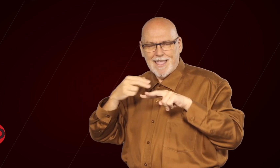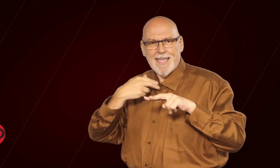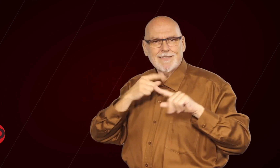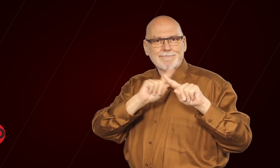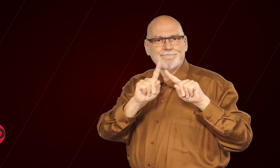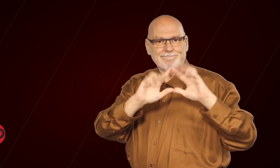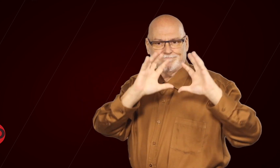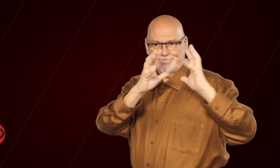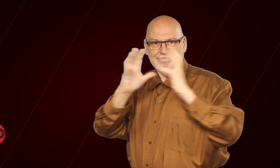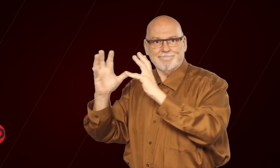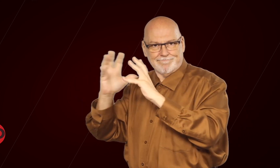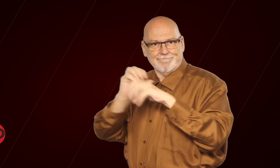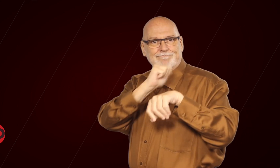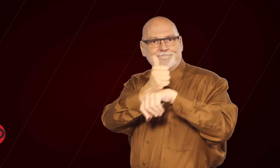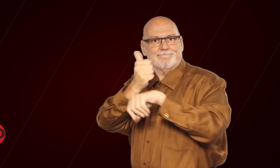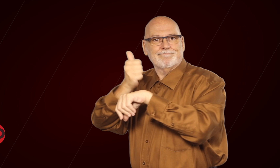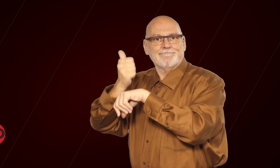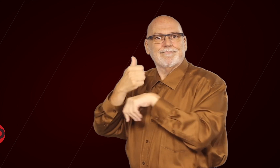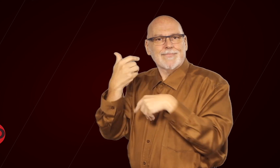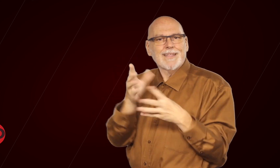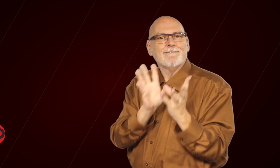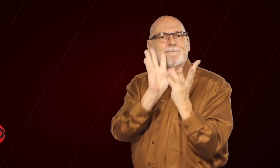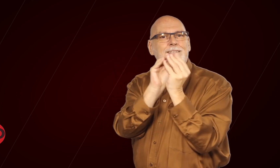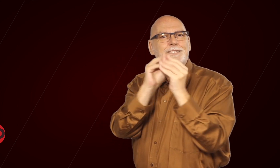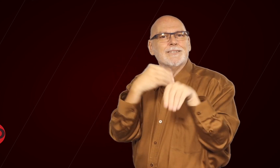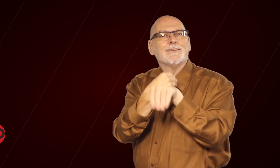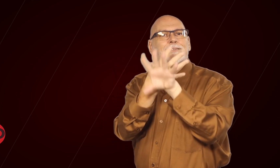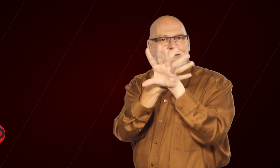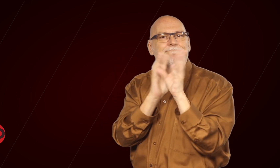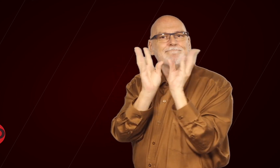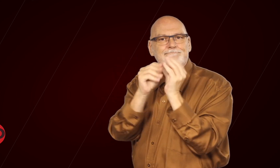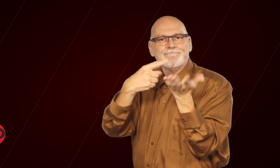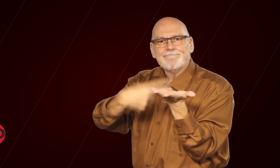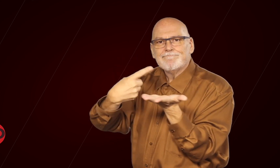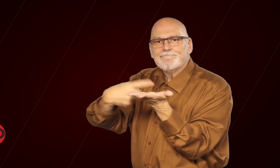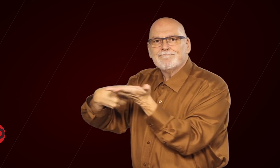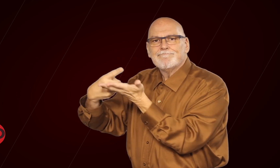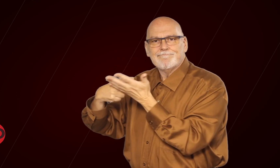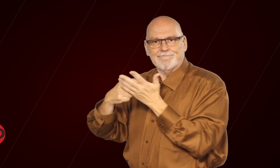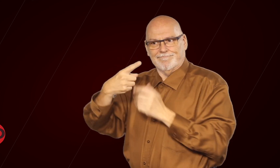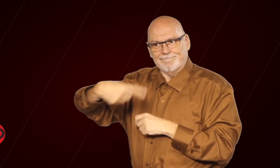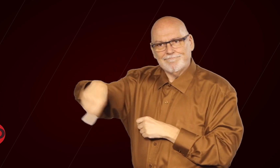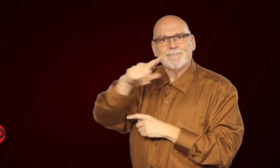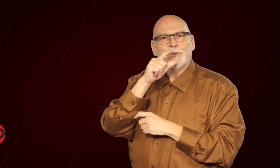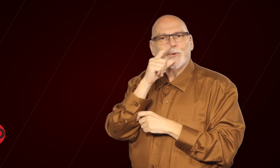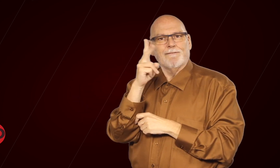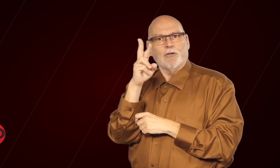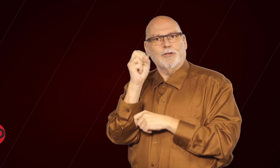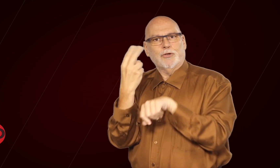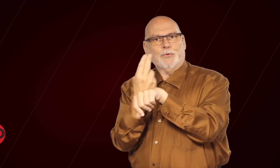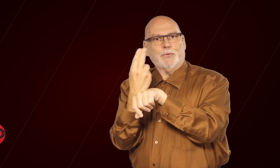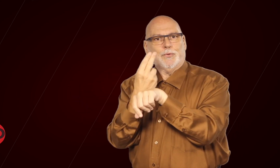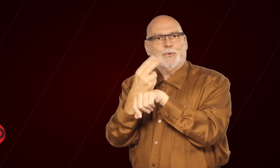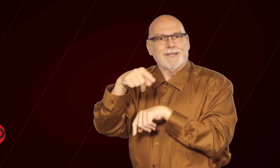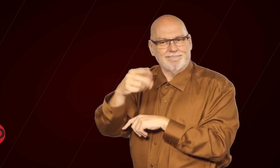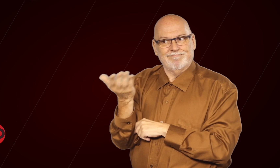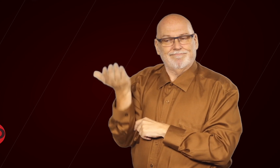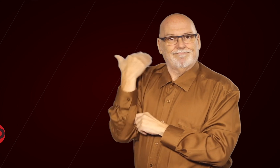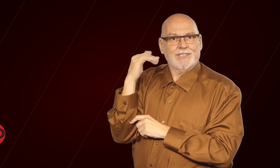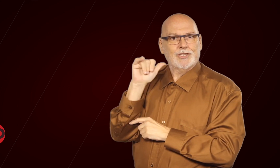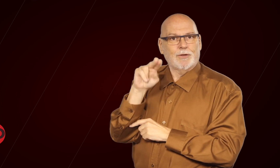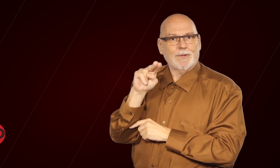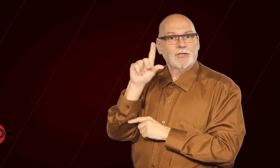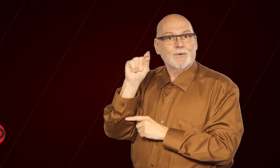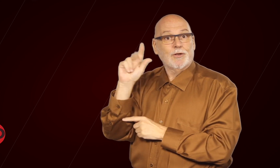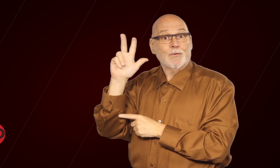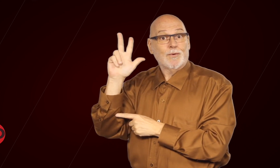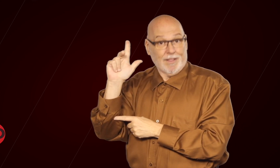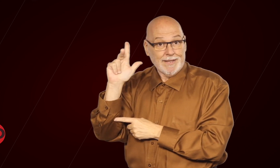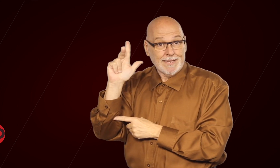of virtual discussions with VRS users in January 2023.